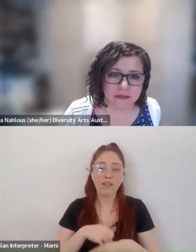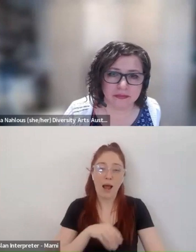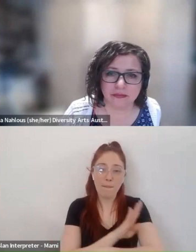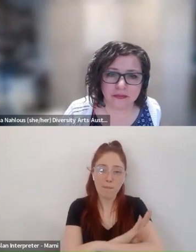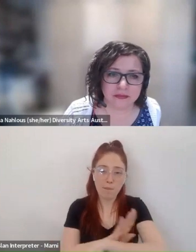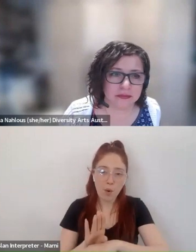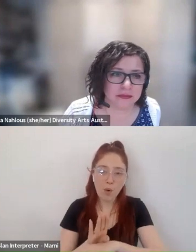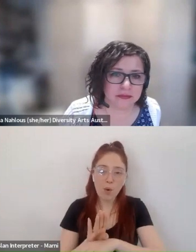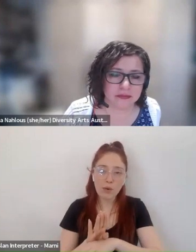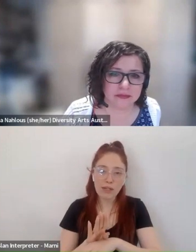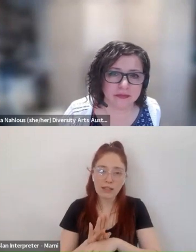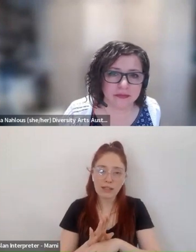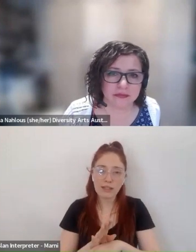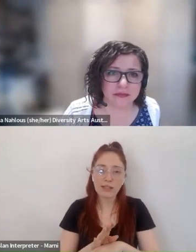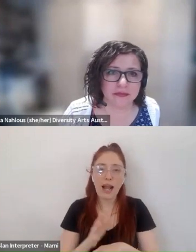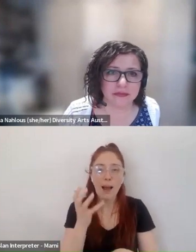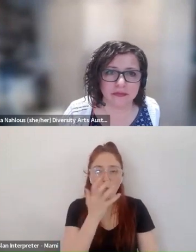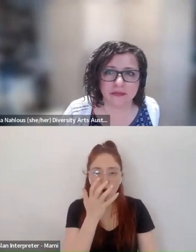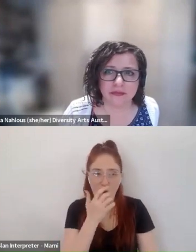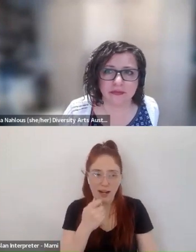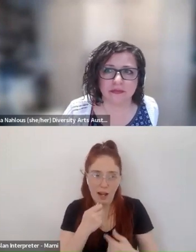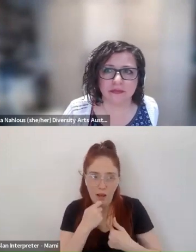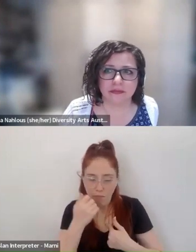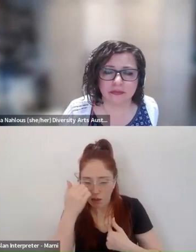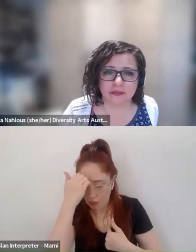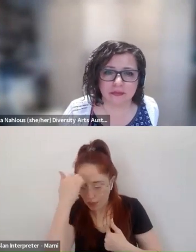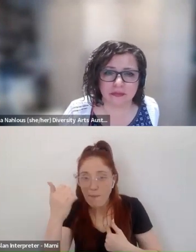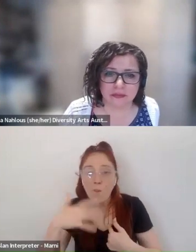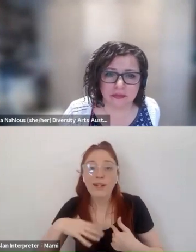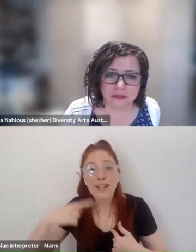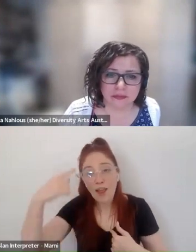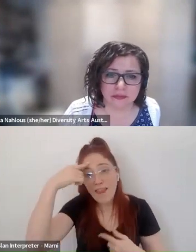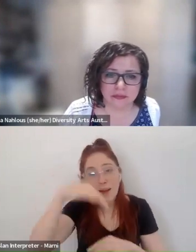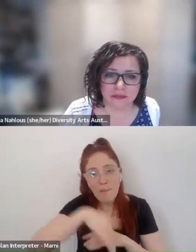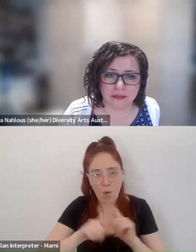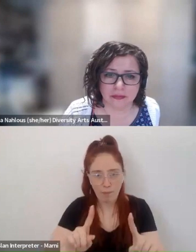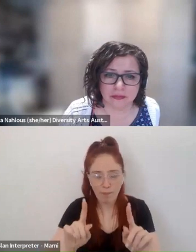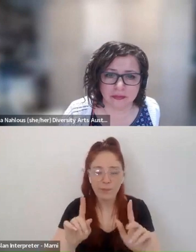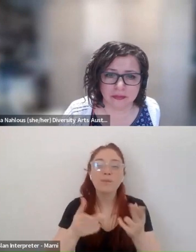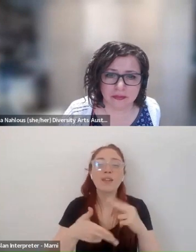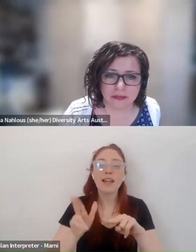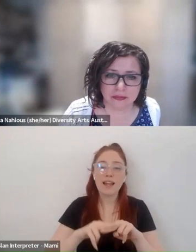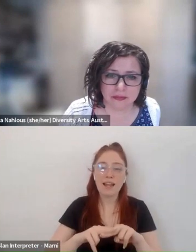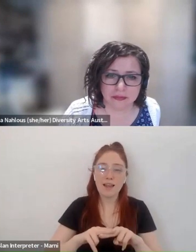really dumb and stupid, but it is so important to think about, if you're going to have remote community representation on